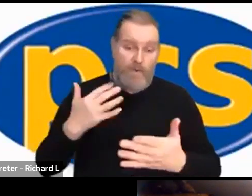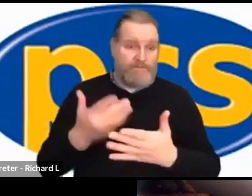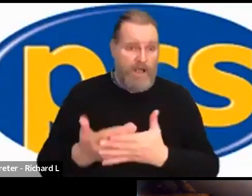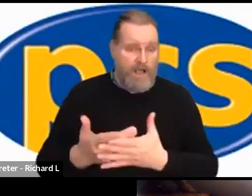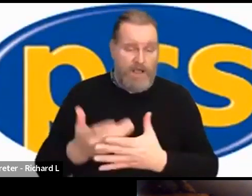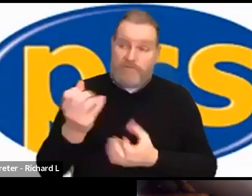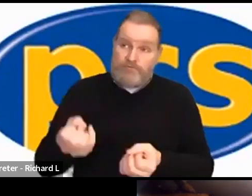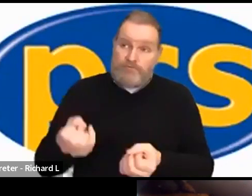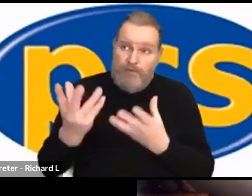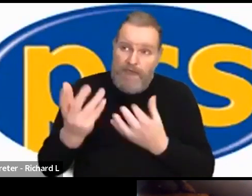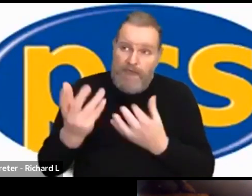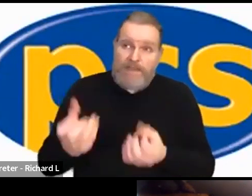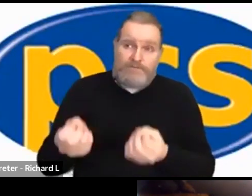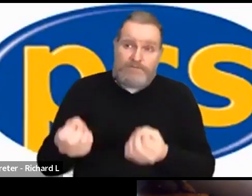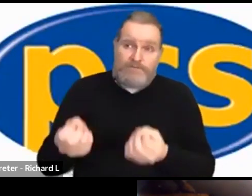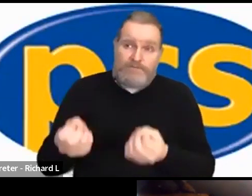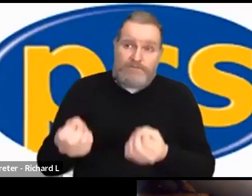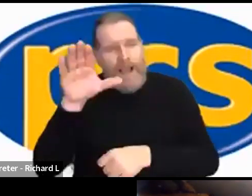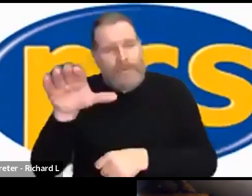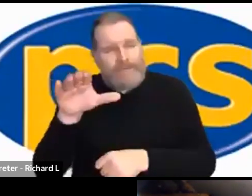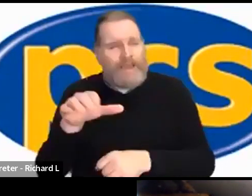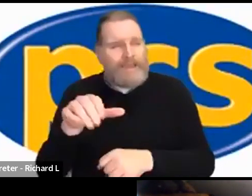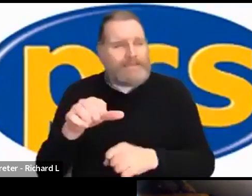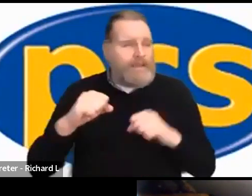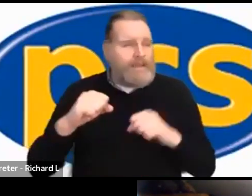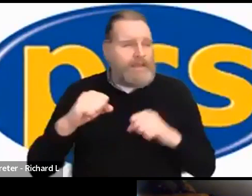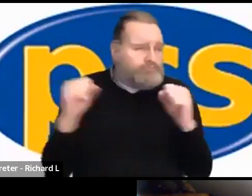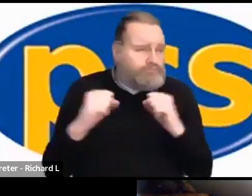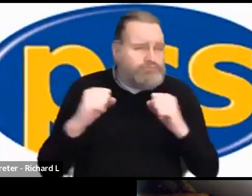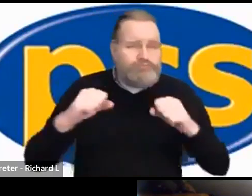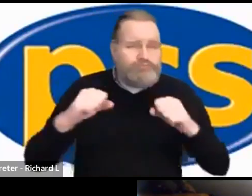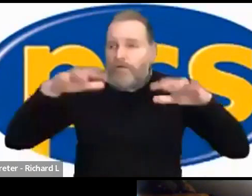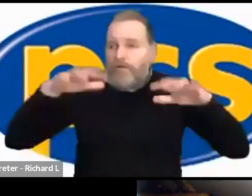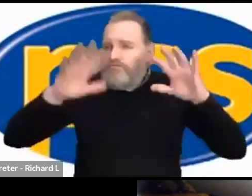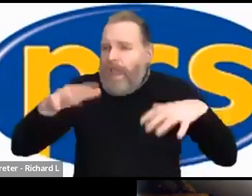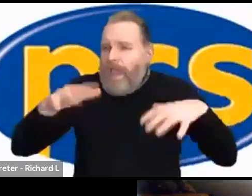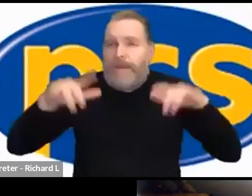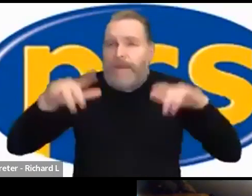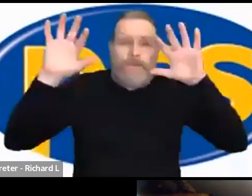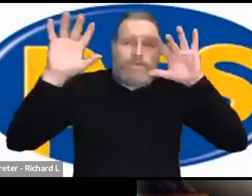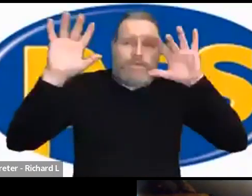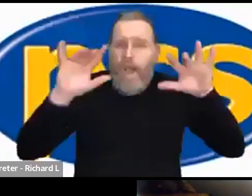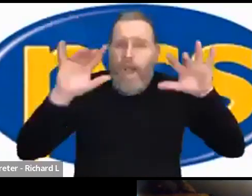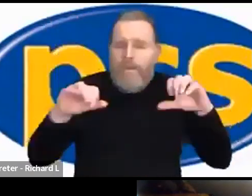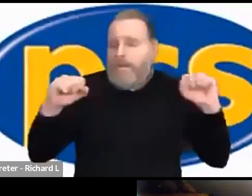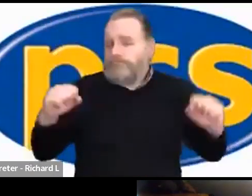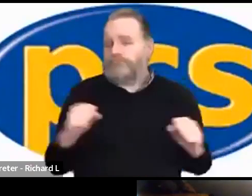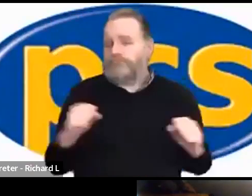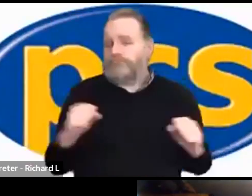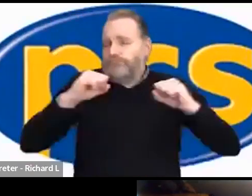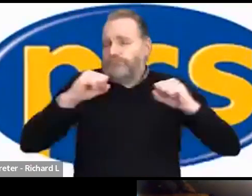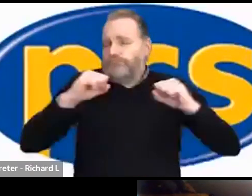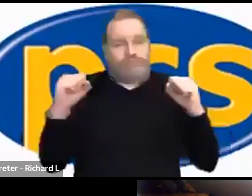by taking incredible action up in all sorts of up in all sorts of freezing weather, wind, rain, snow, making a stand on behalf